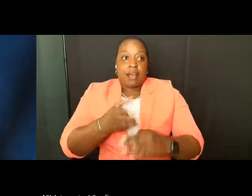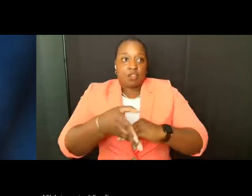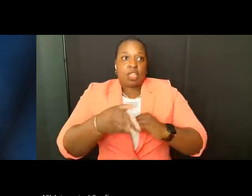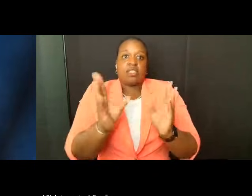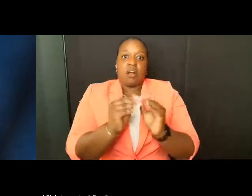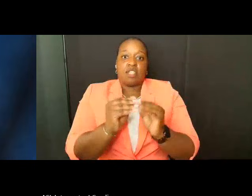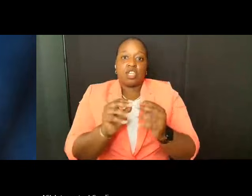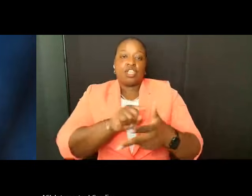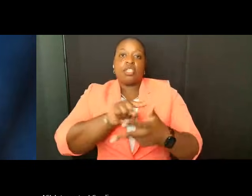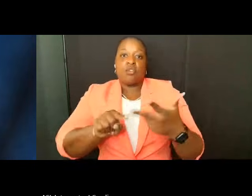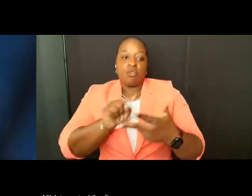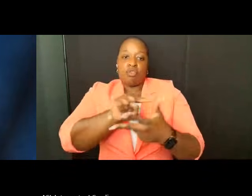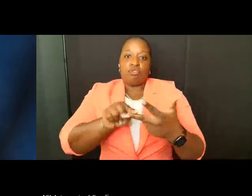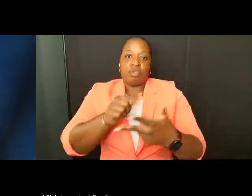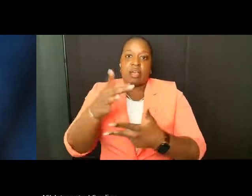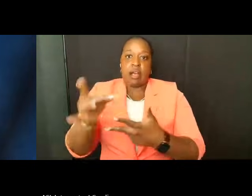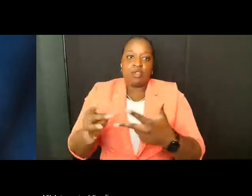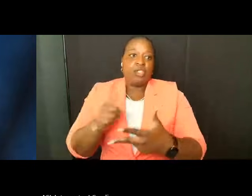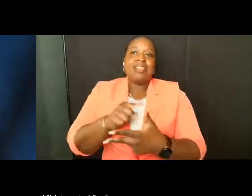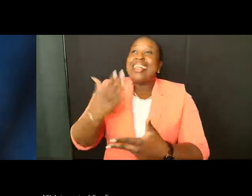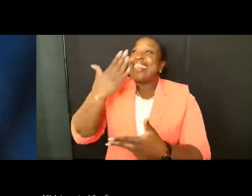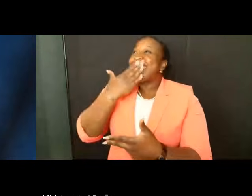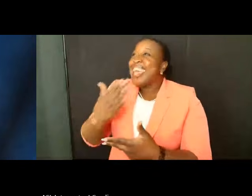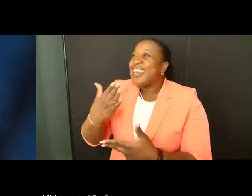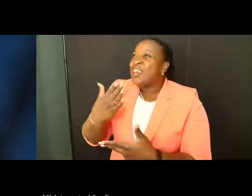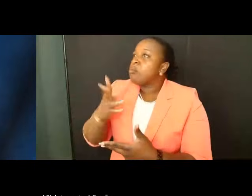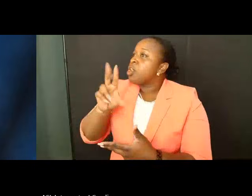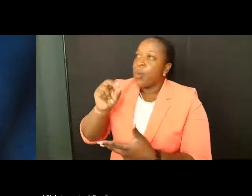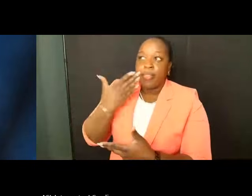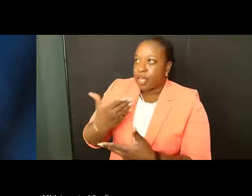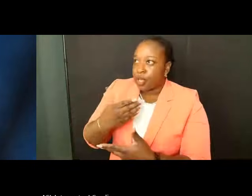"Thank you, but no, thank you," "Thank you. I'll call you. You